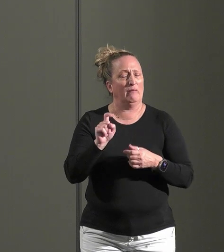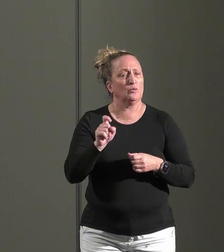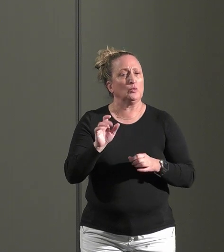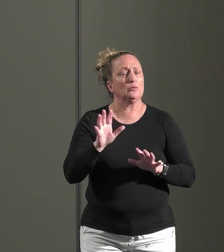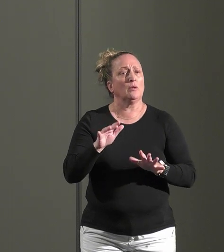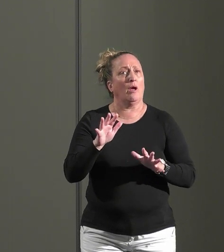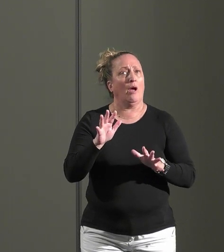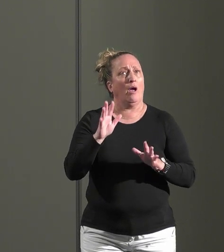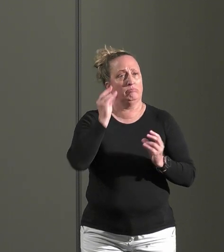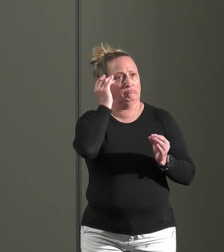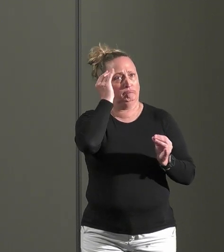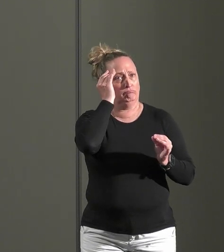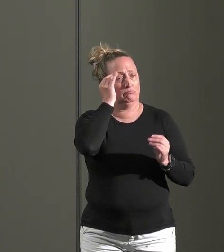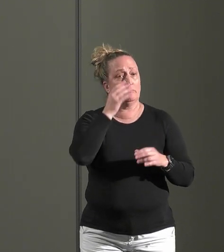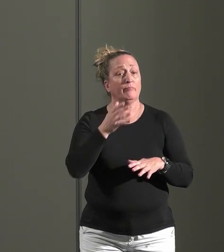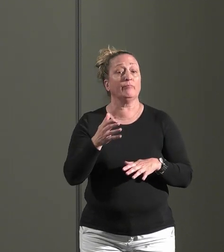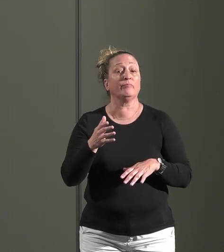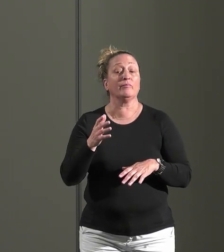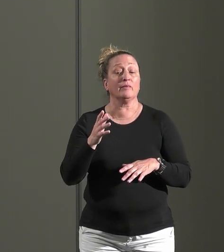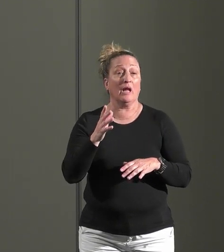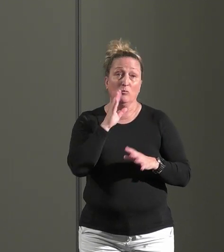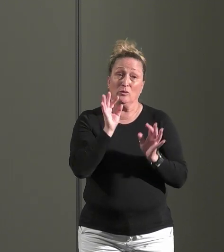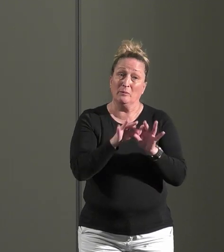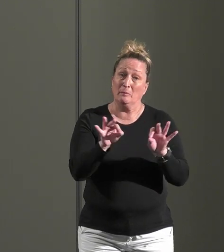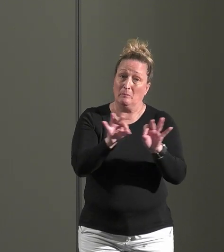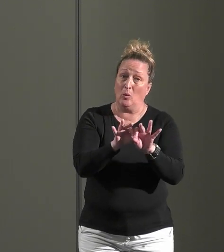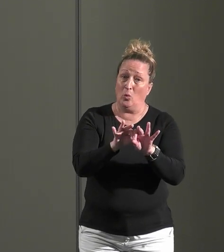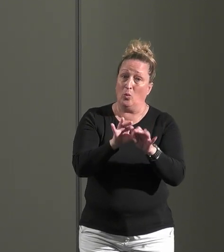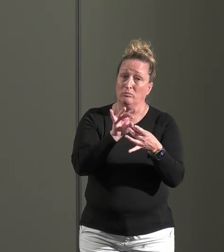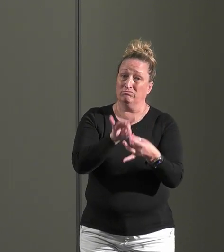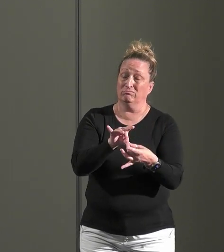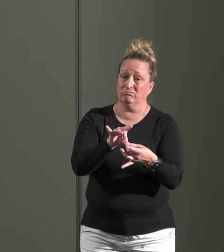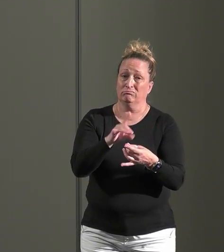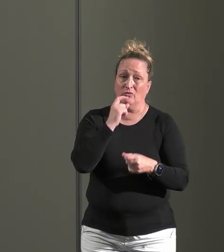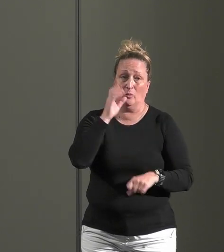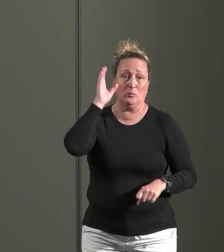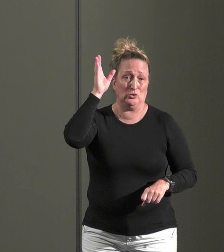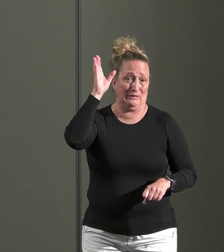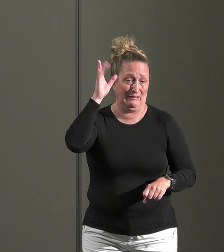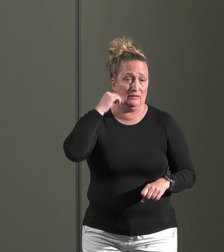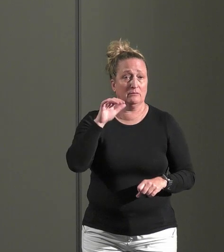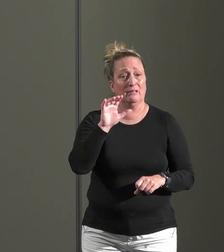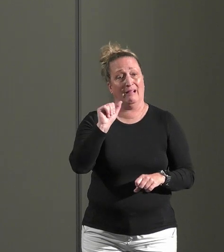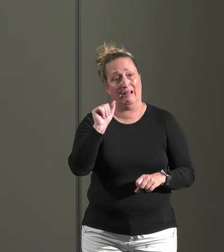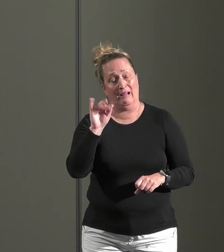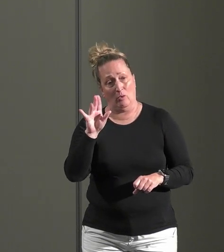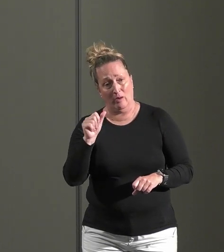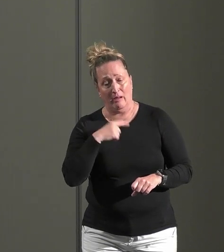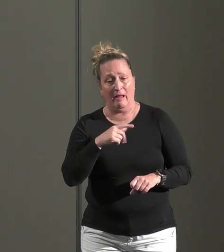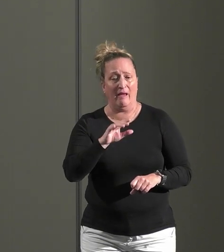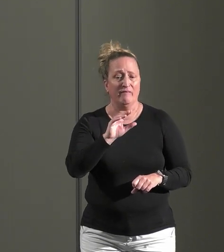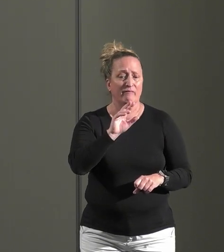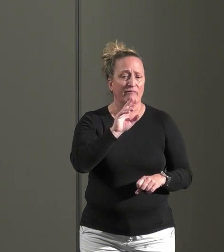take into account and are relevant when it comes to present ARIA and that information.